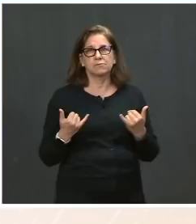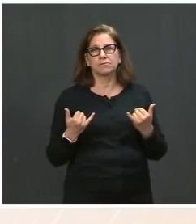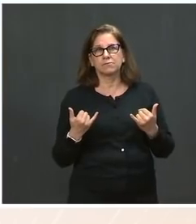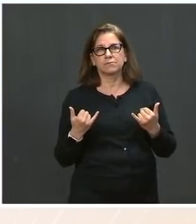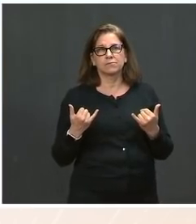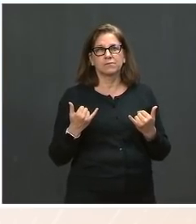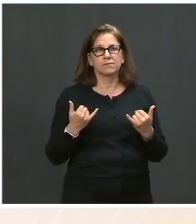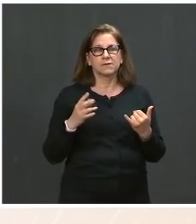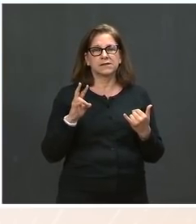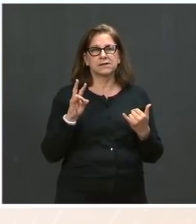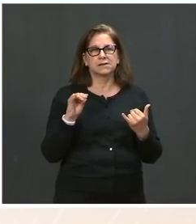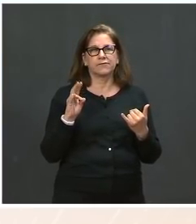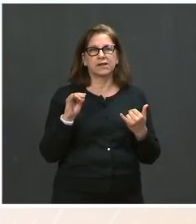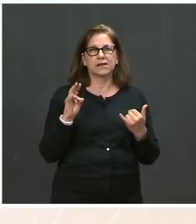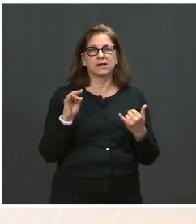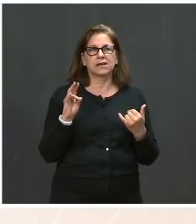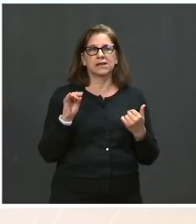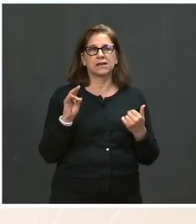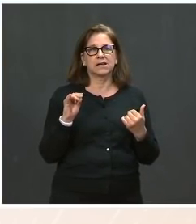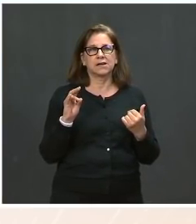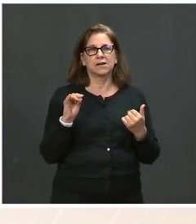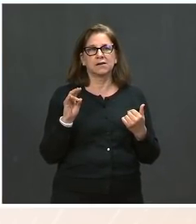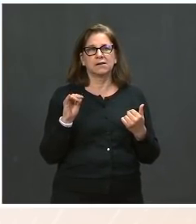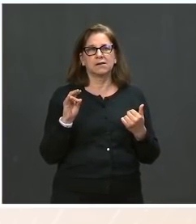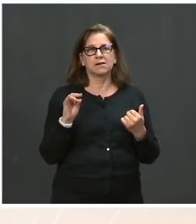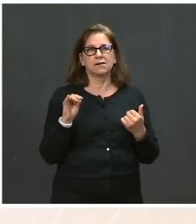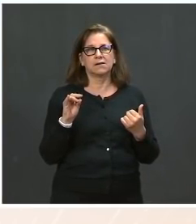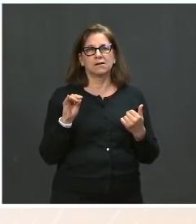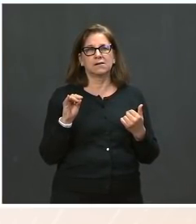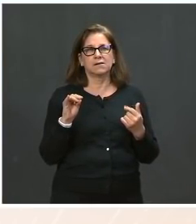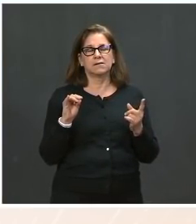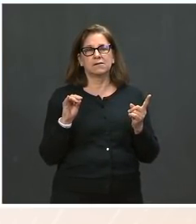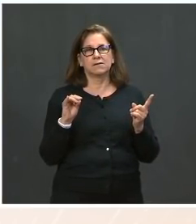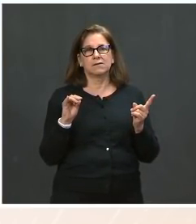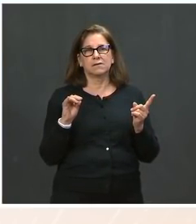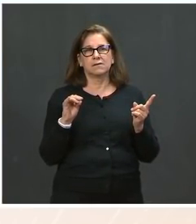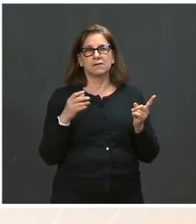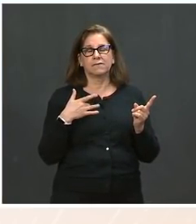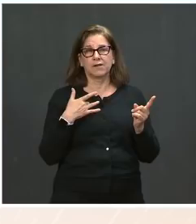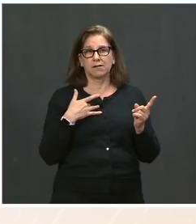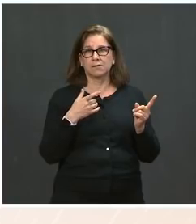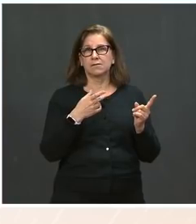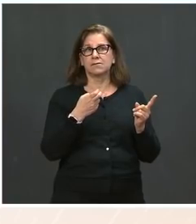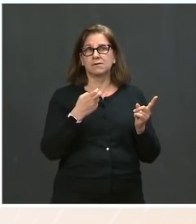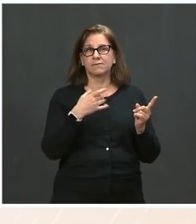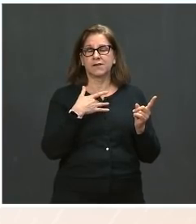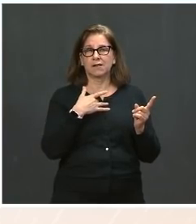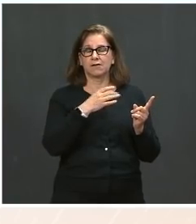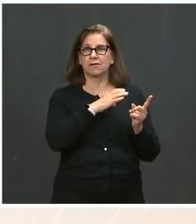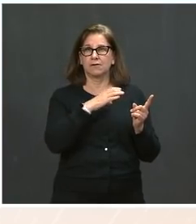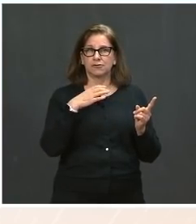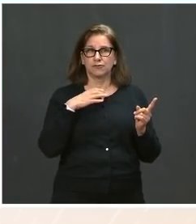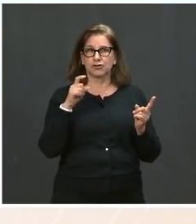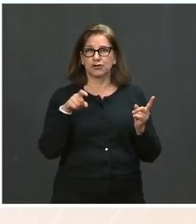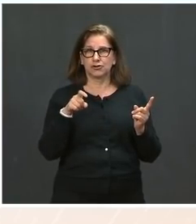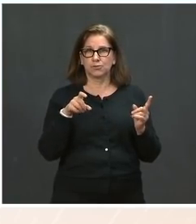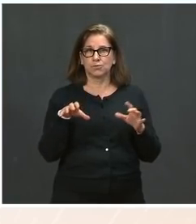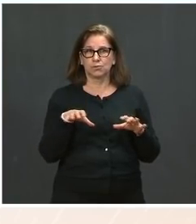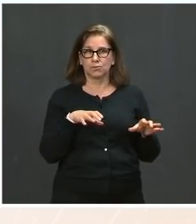when your position is that Congress should do this on its own. Is that right? What -- what happened? Ms. Psaki: I don't think we're saying "on its own" -- or "on their own."